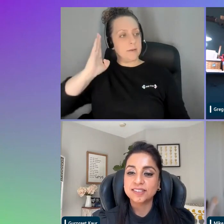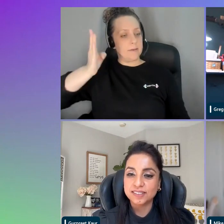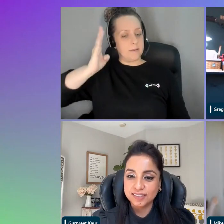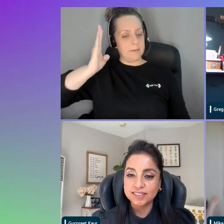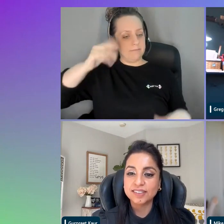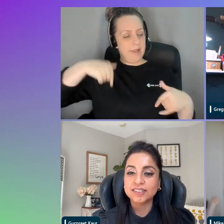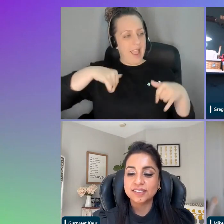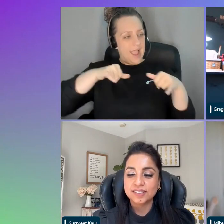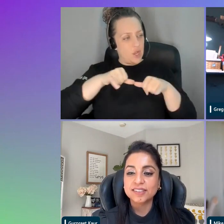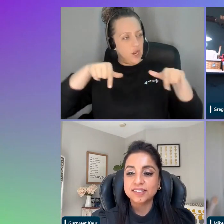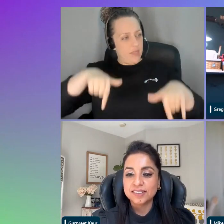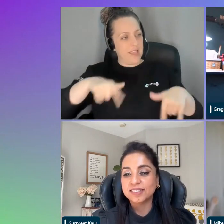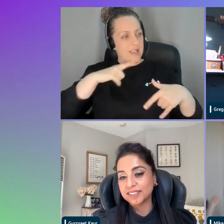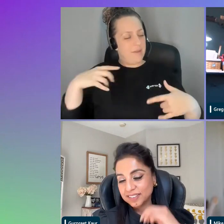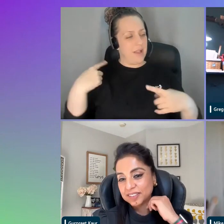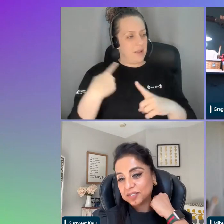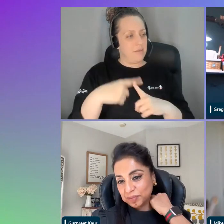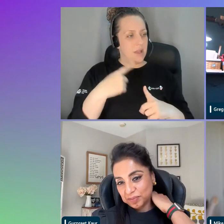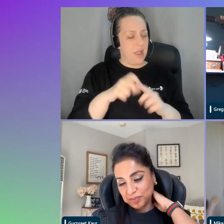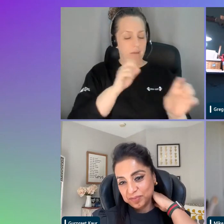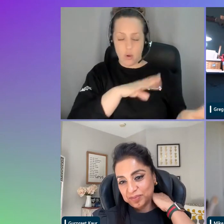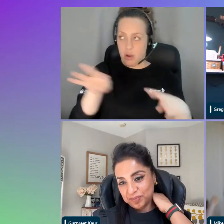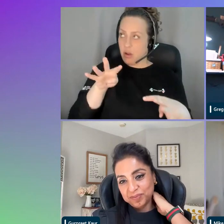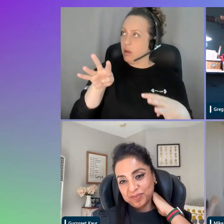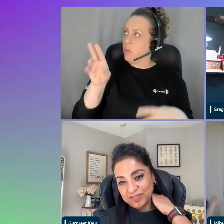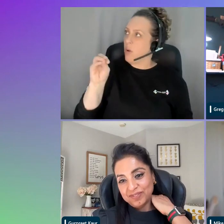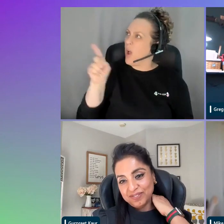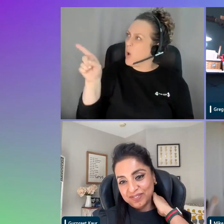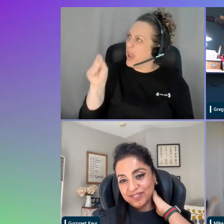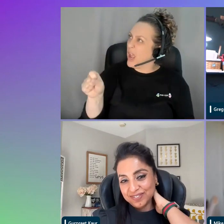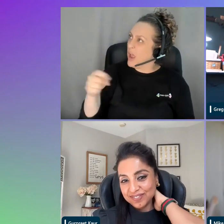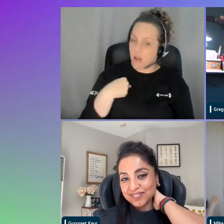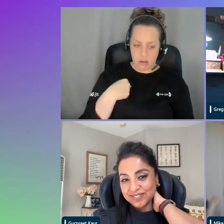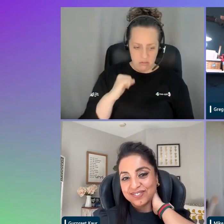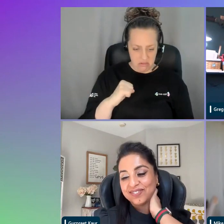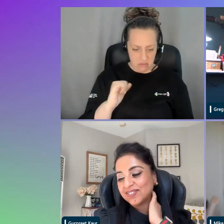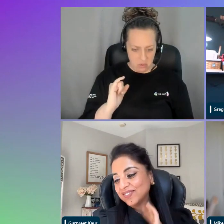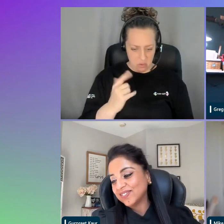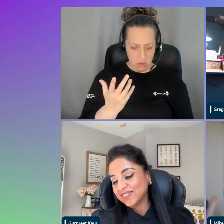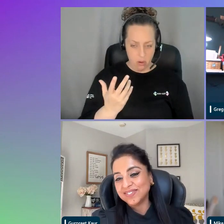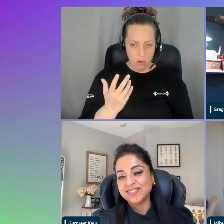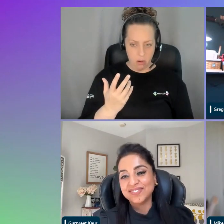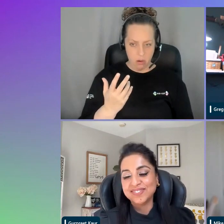about his win and how he engineered this, and everybody went, wow, if that guy can do it, I could probably do it. And